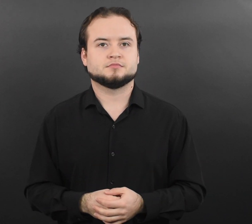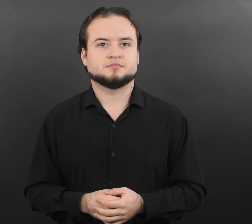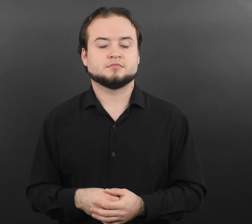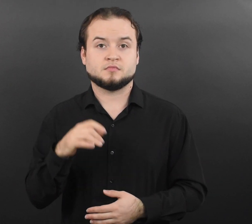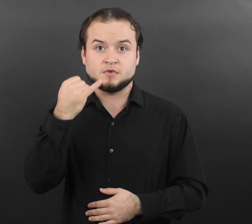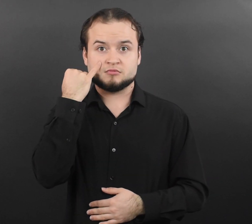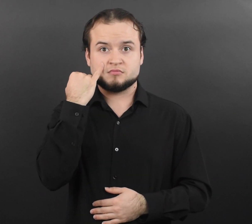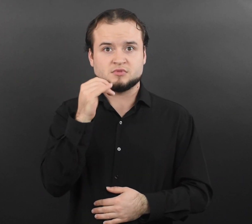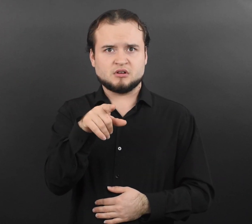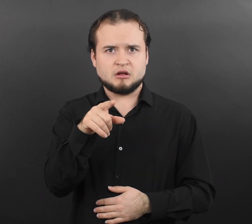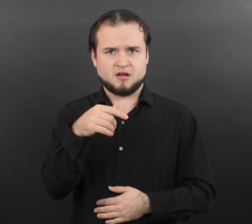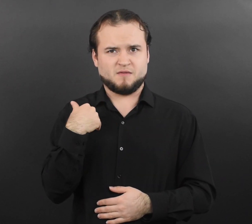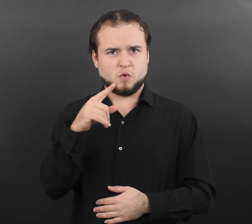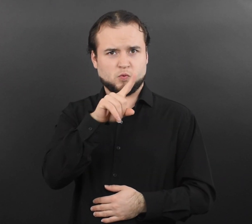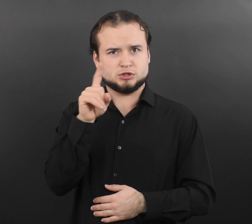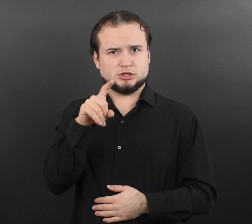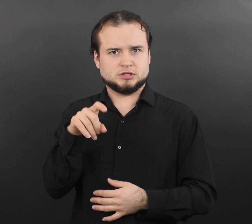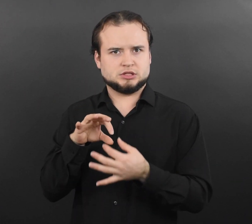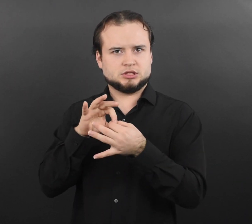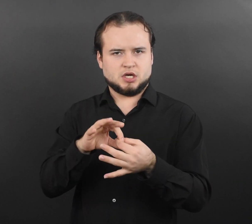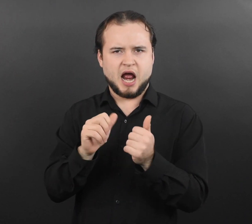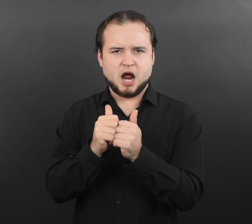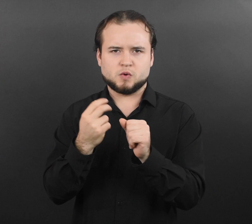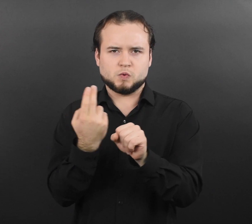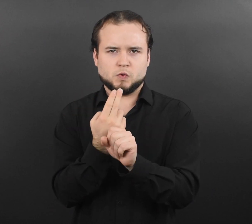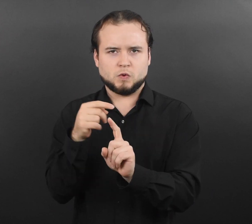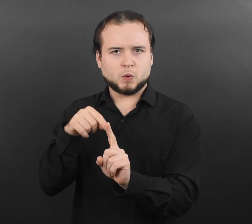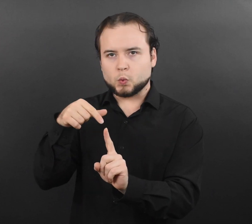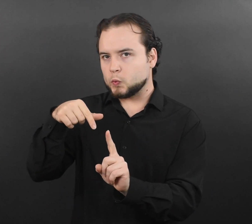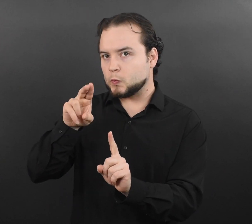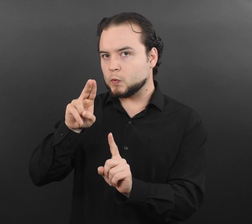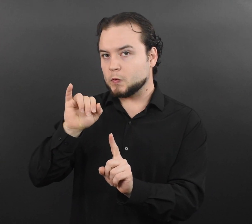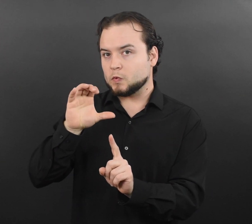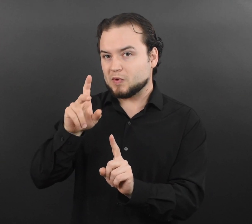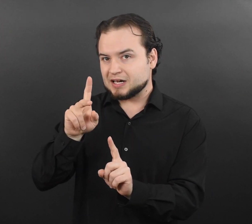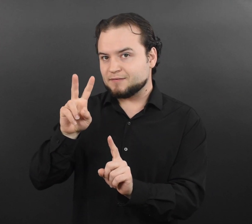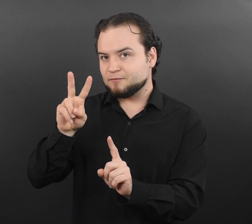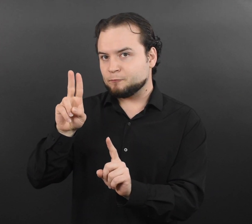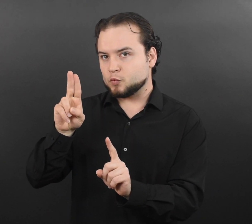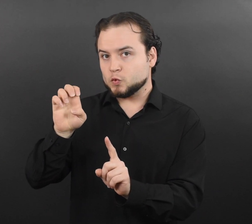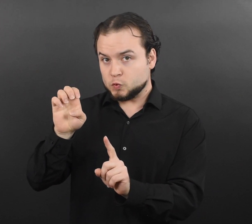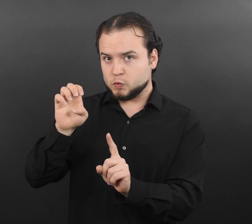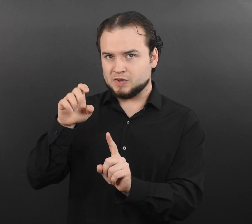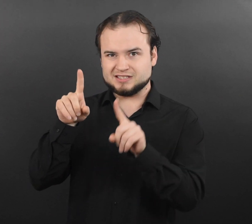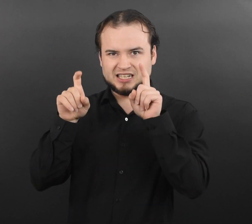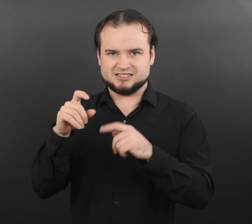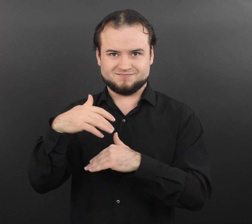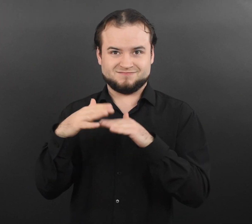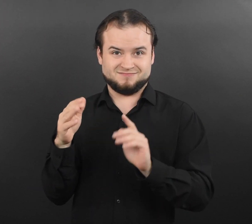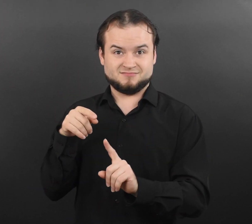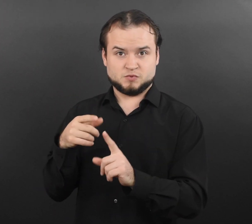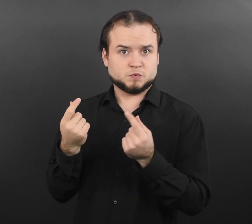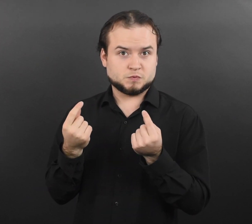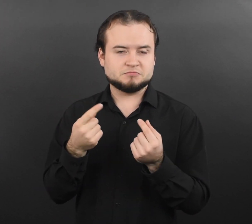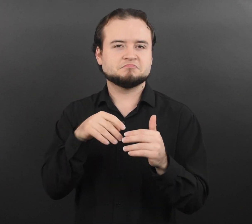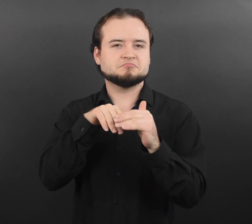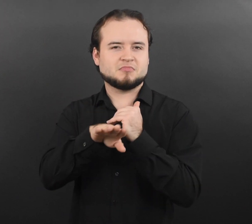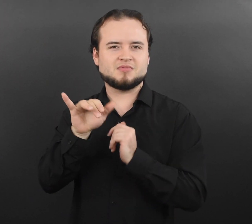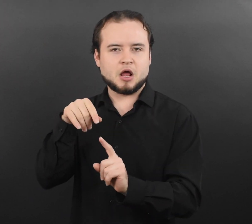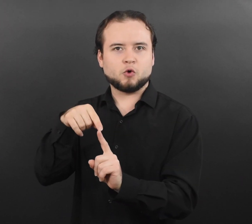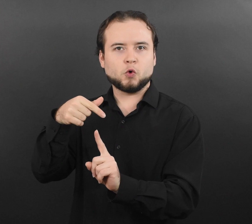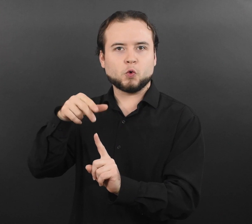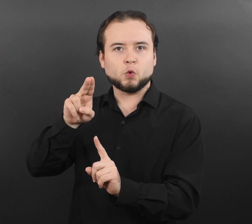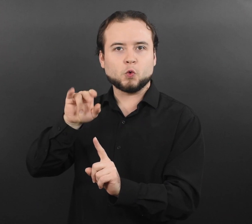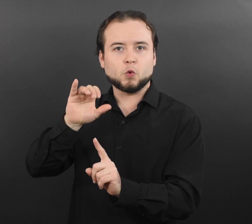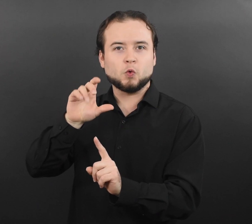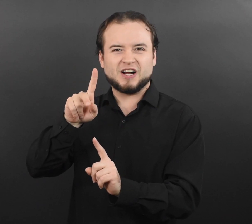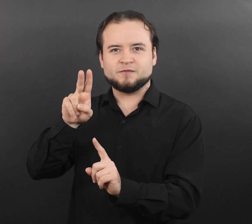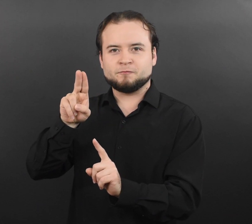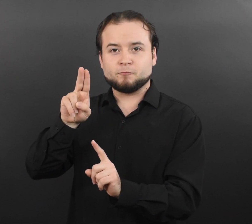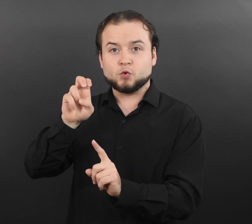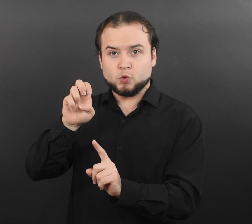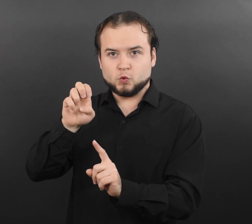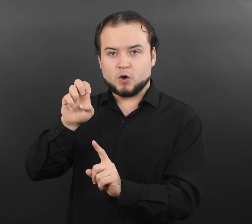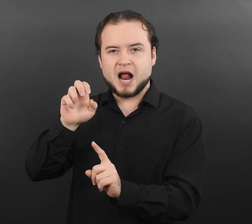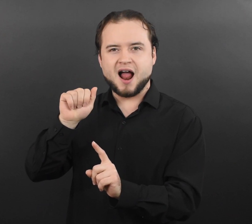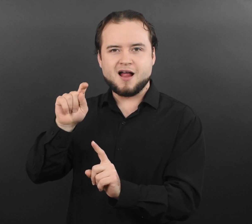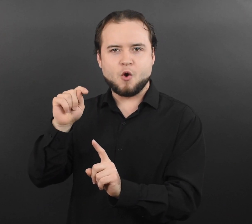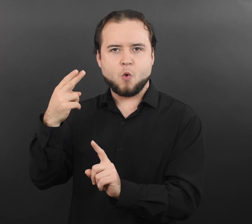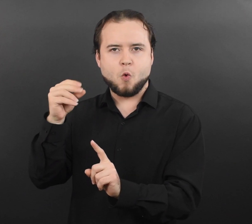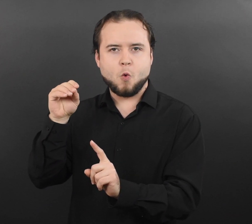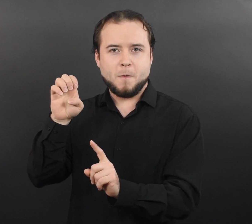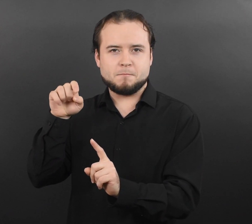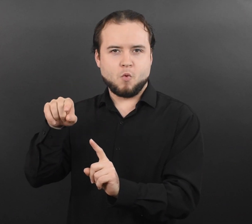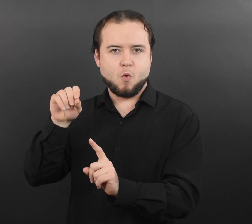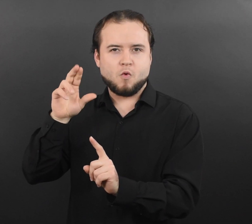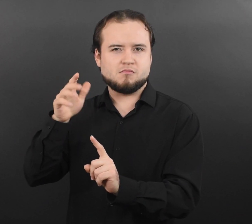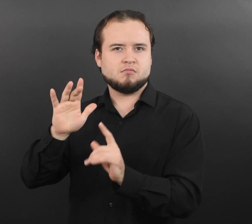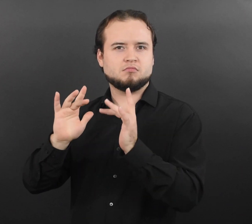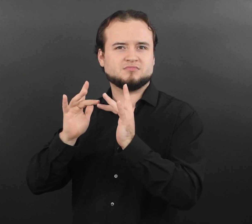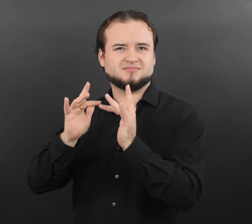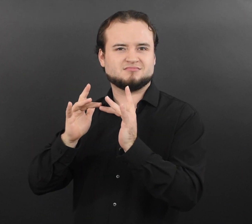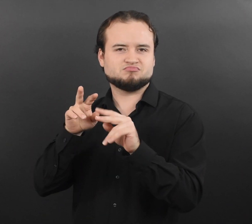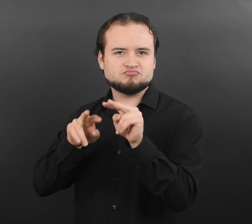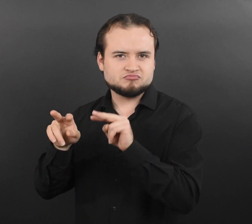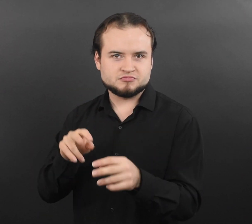use your QuickVue test kit, go to QuickVue At-Home (quickvueathome.com). For other